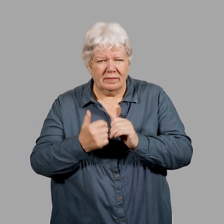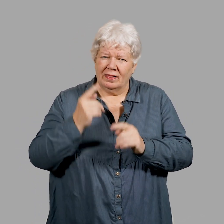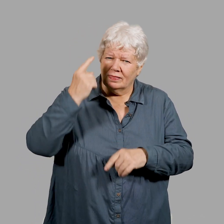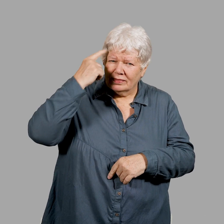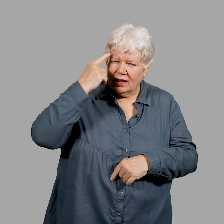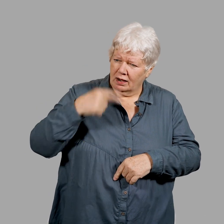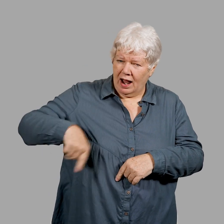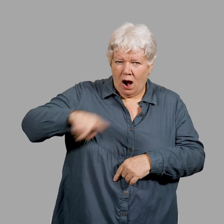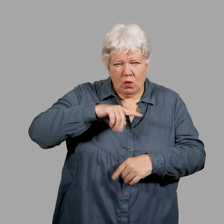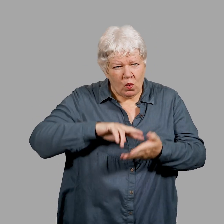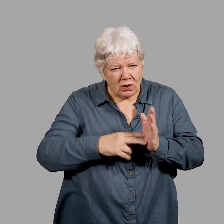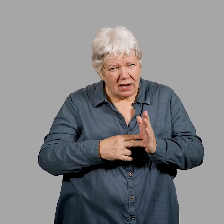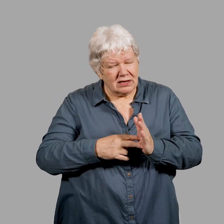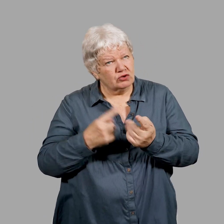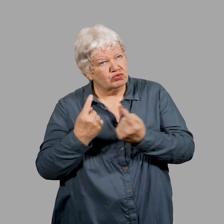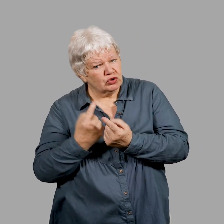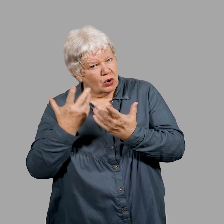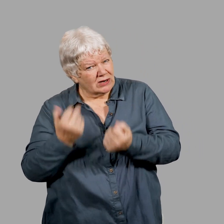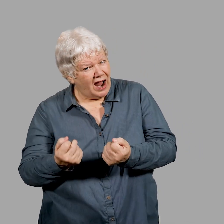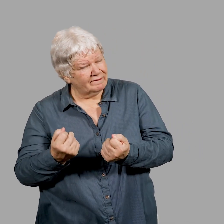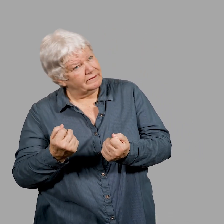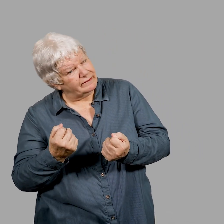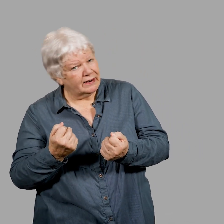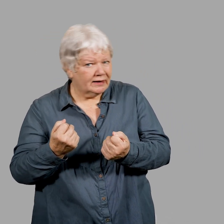taking account of organisational and resource constraints,